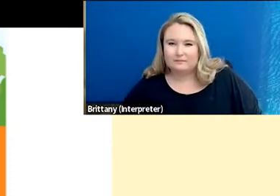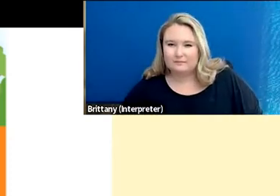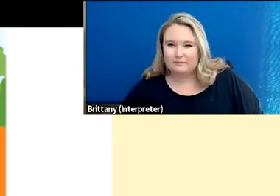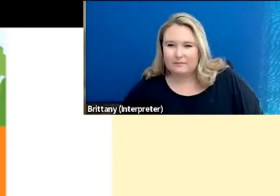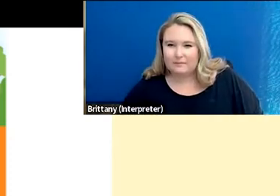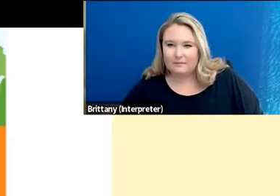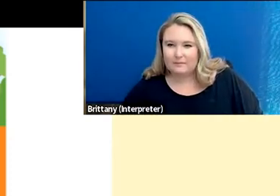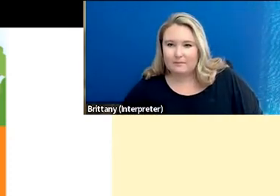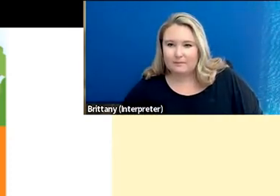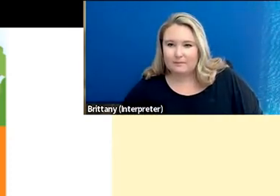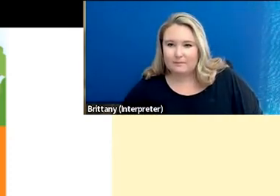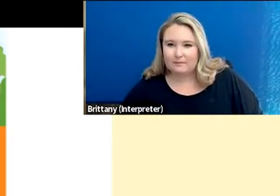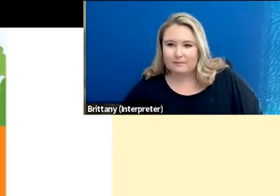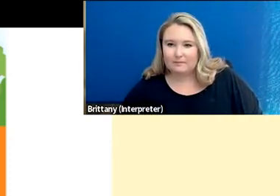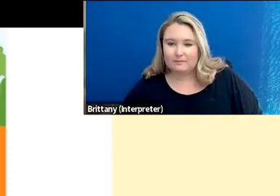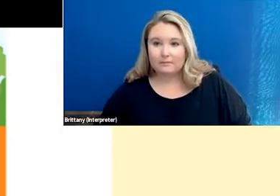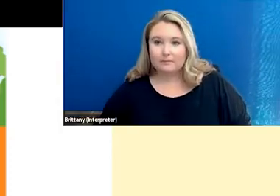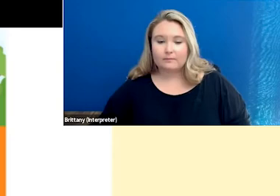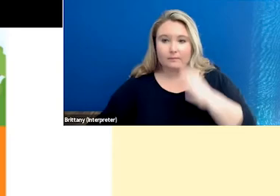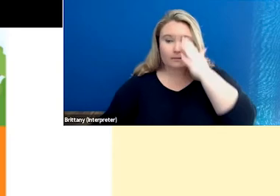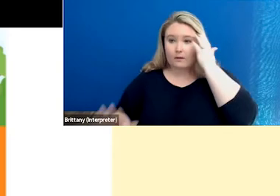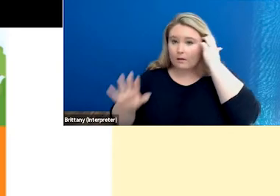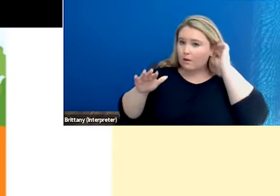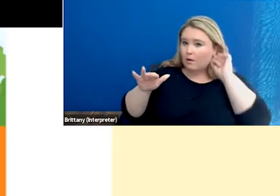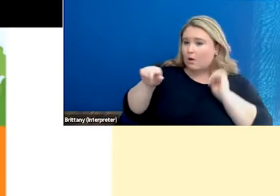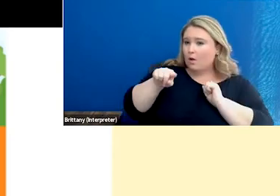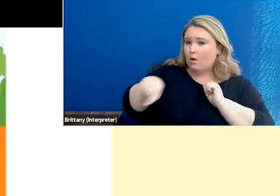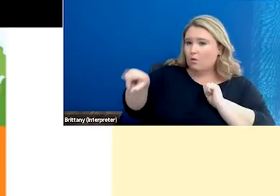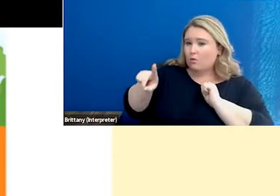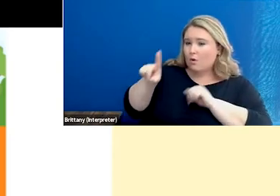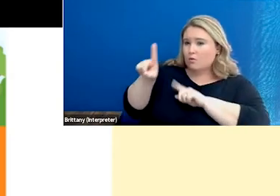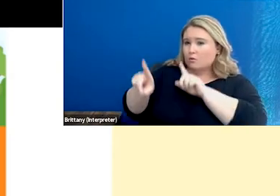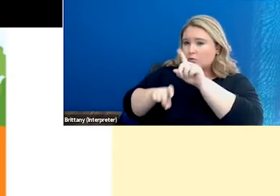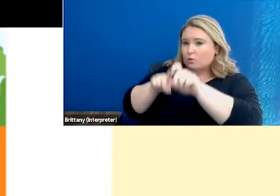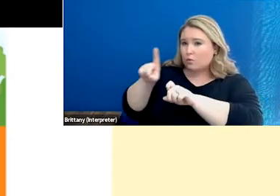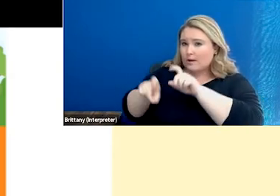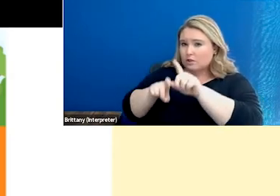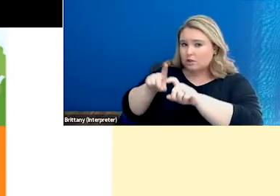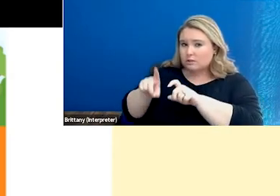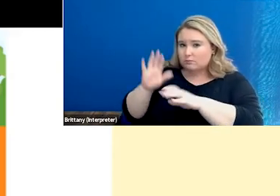[Debbie] Thank you so much. Do the questions seem like they're something everybody would wanna hear the answers of